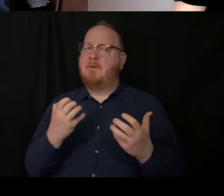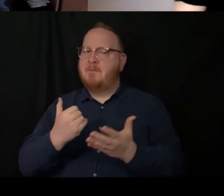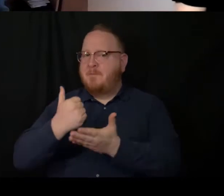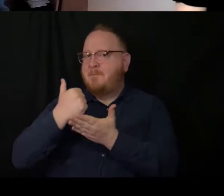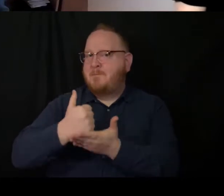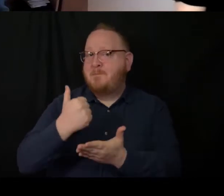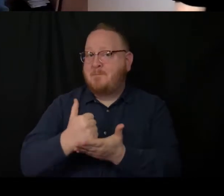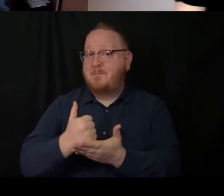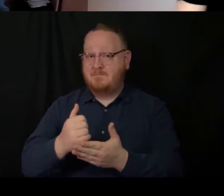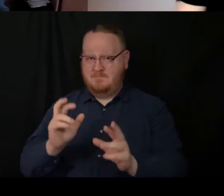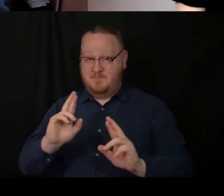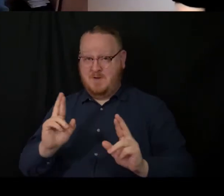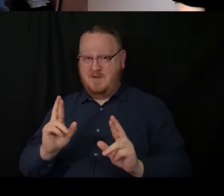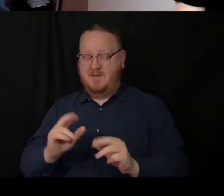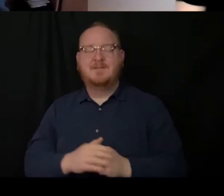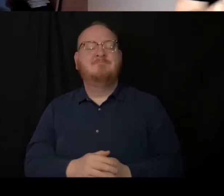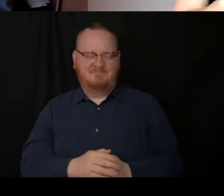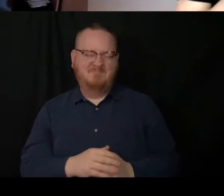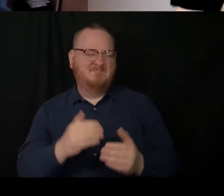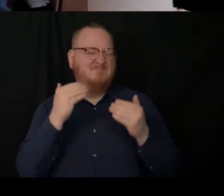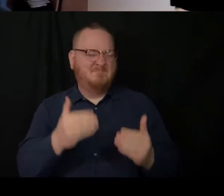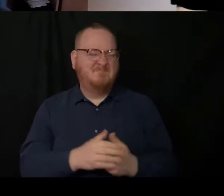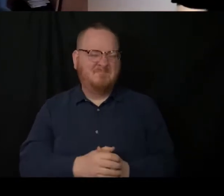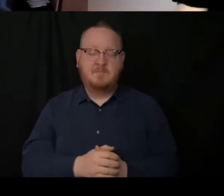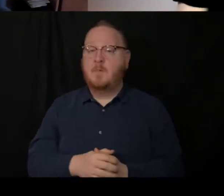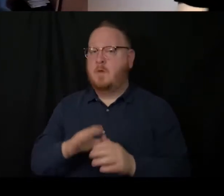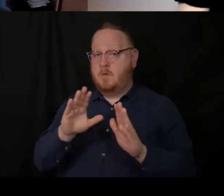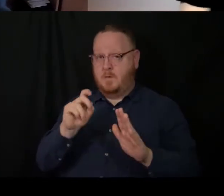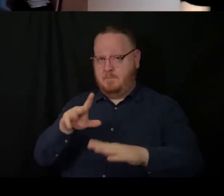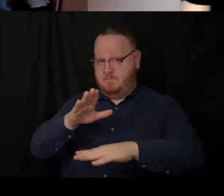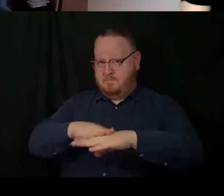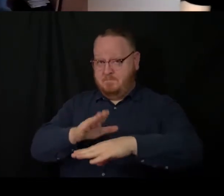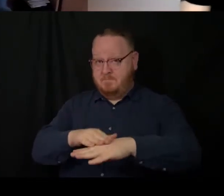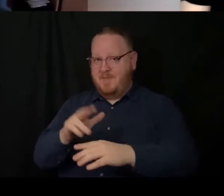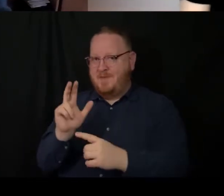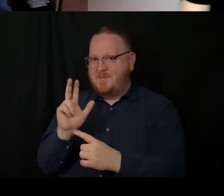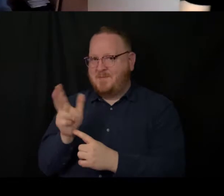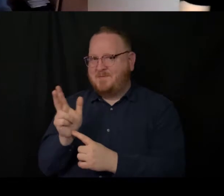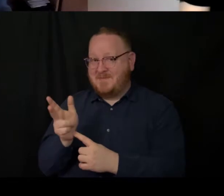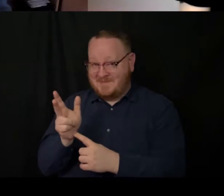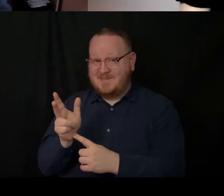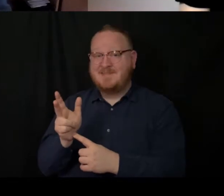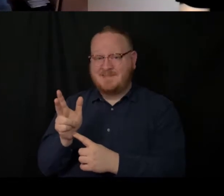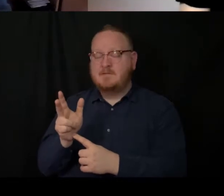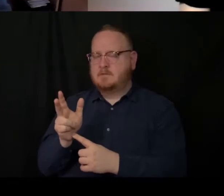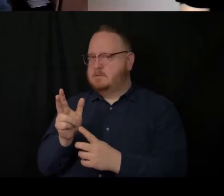Tabby Belhorn: Let's do it. Janel Frost: Alright, so I'm gonna give you three minutes, Tabby, and I'm going to have you see, which you can come up with,